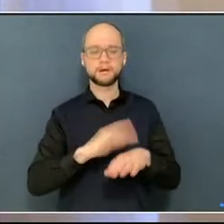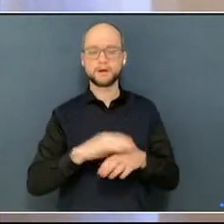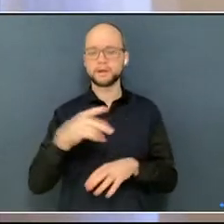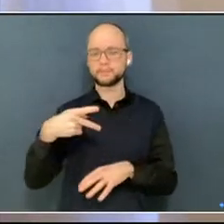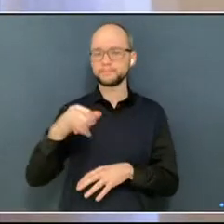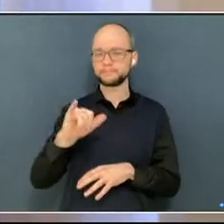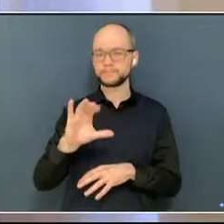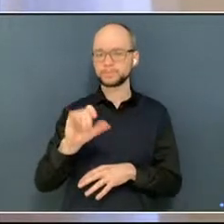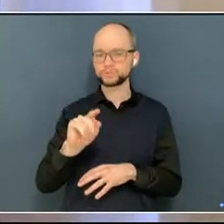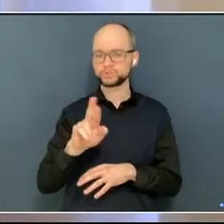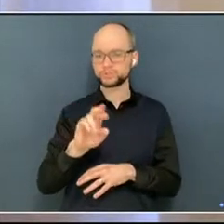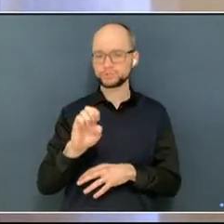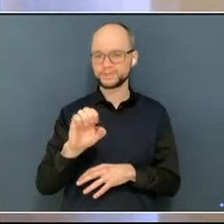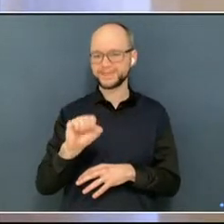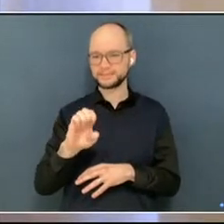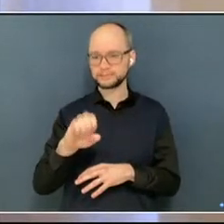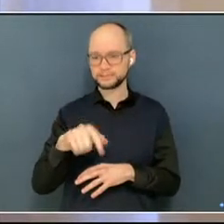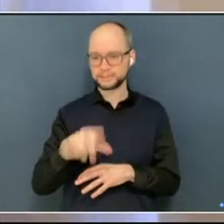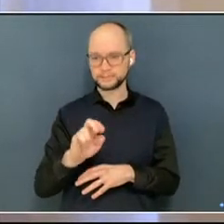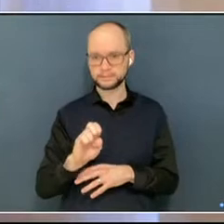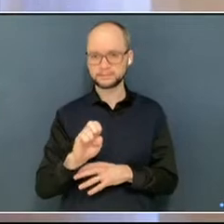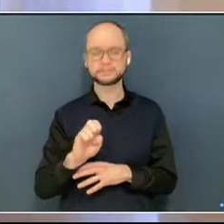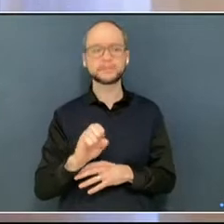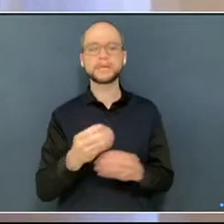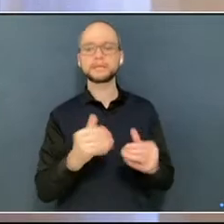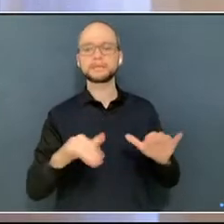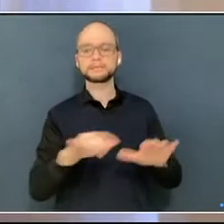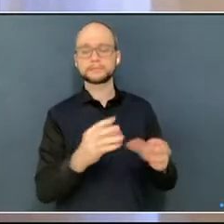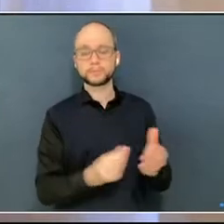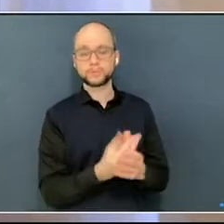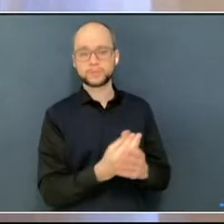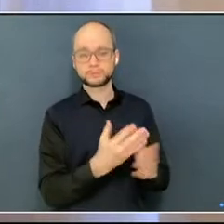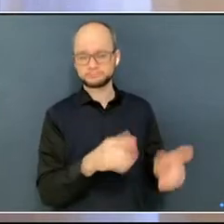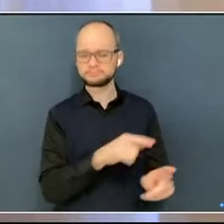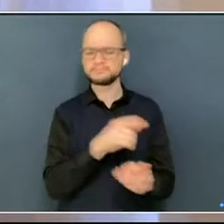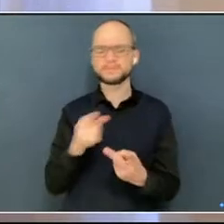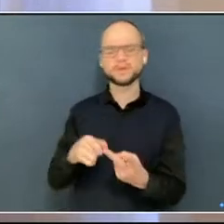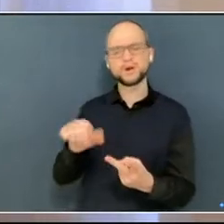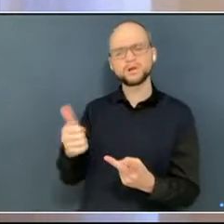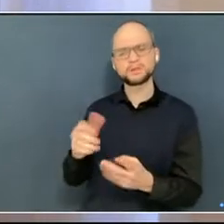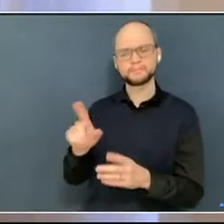and William Gillpin's remarks on forest scenery. And I think that